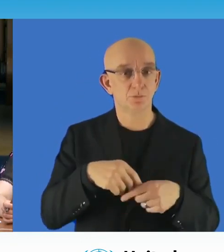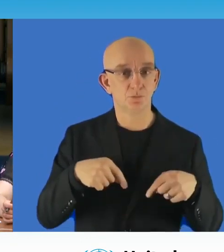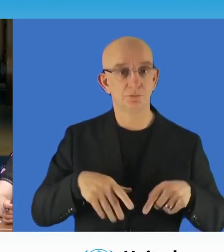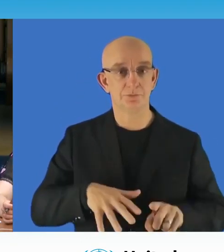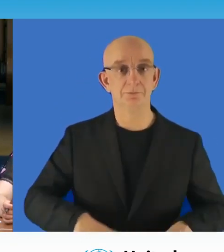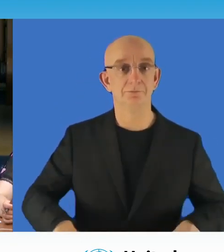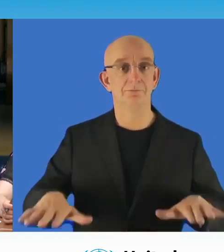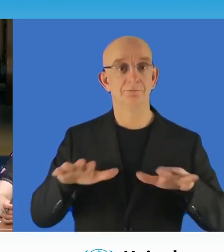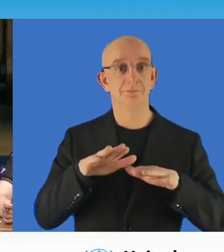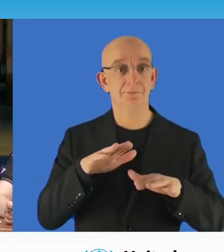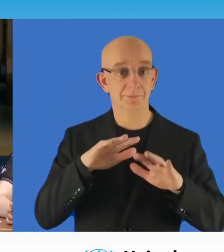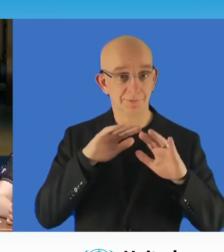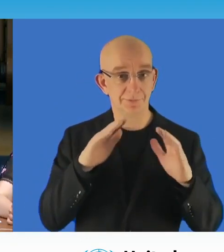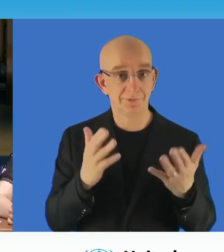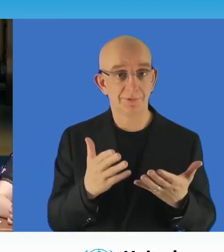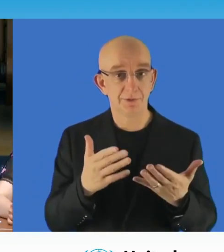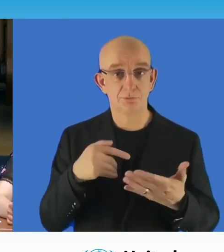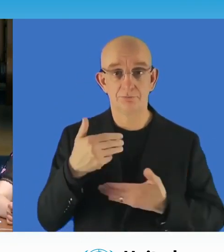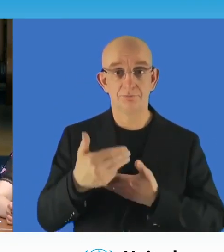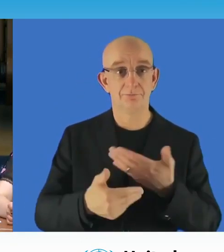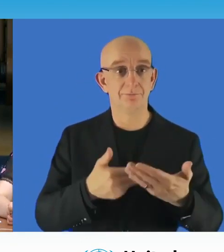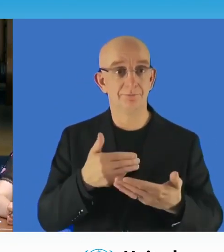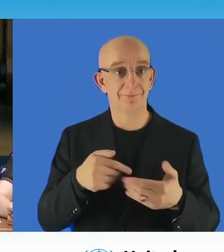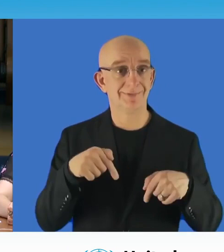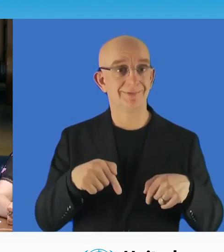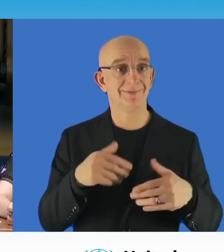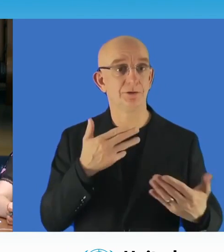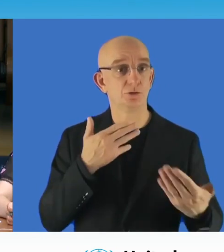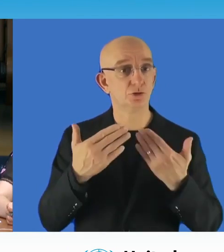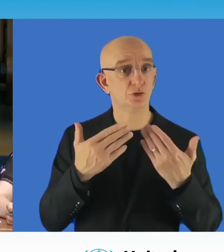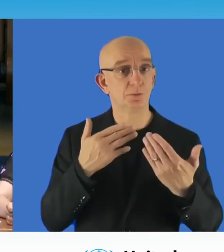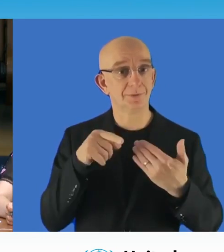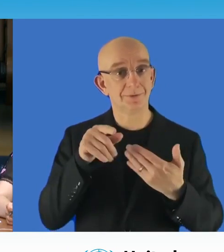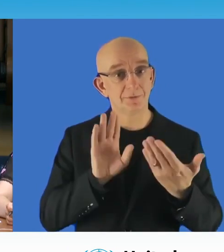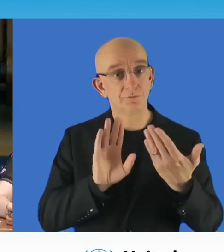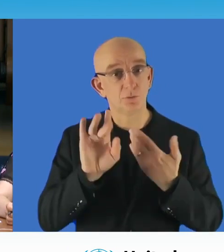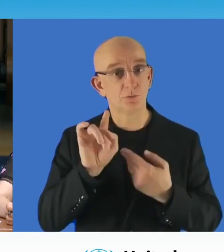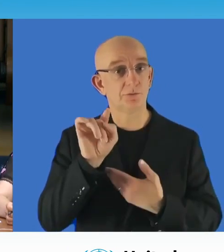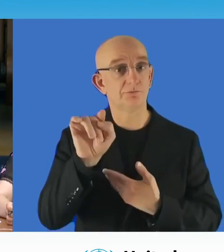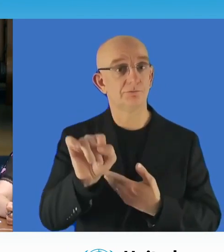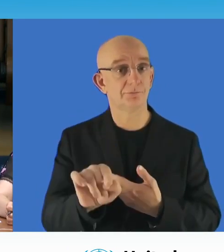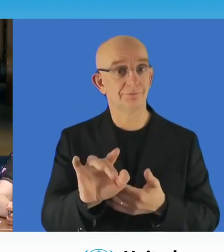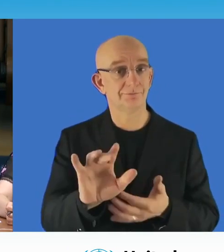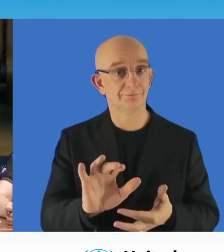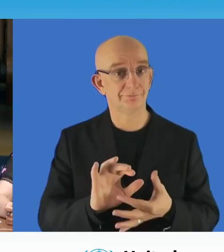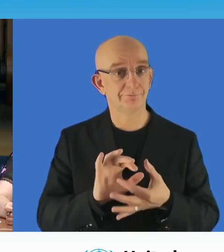affecting all aspects of sustainable development in this challenging context the rights voices and